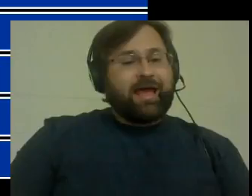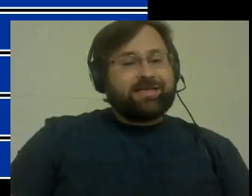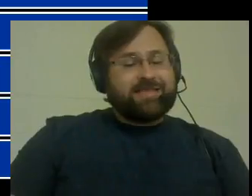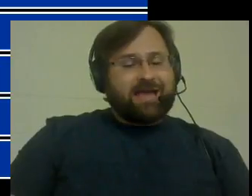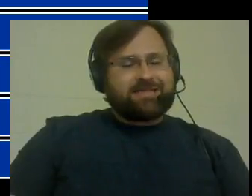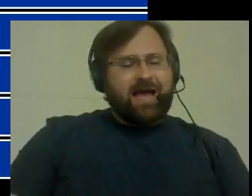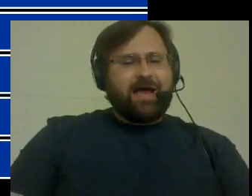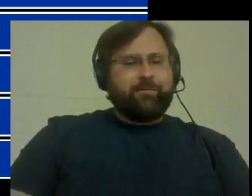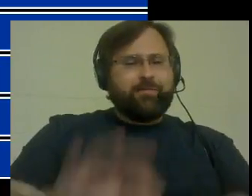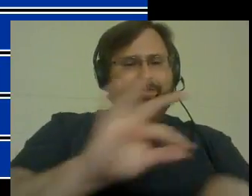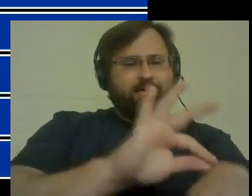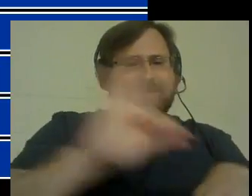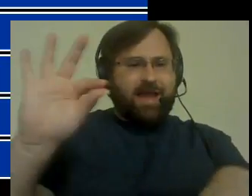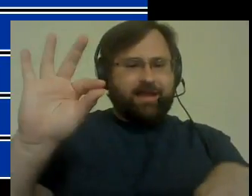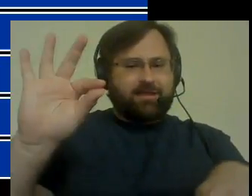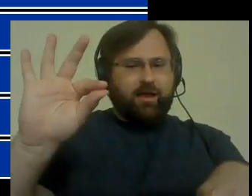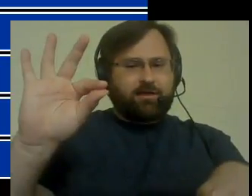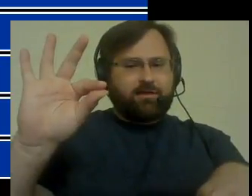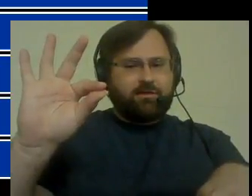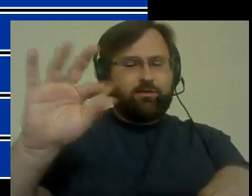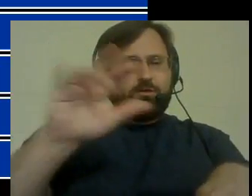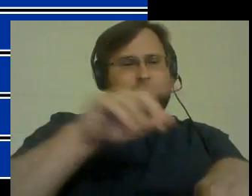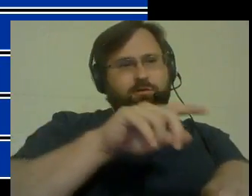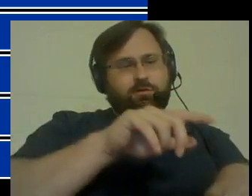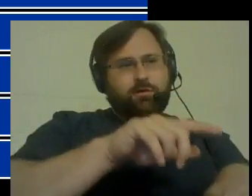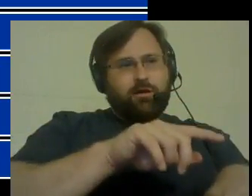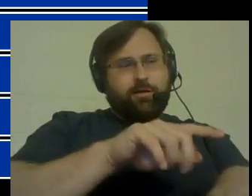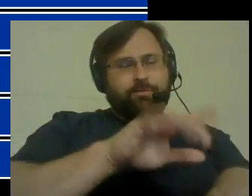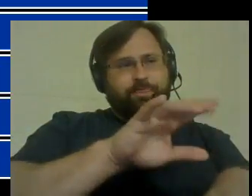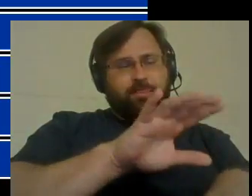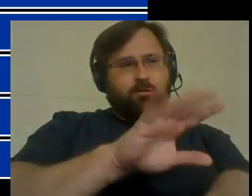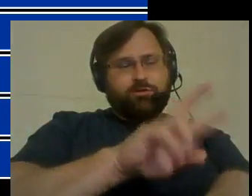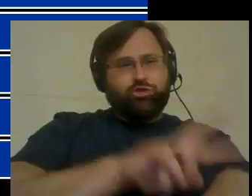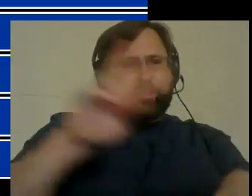exact time nine o'clock two o'clock